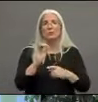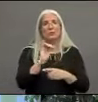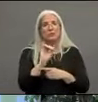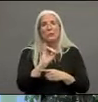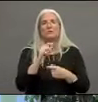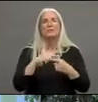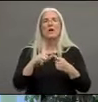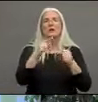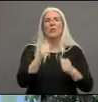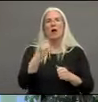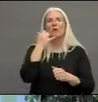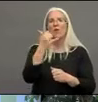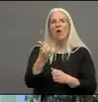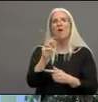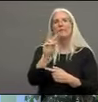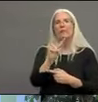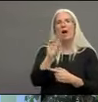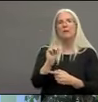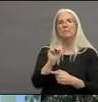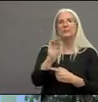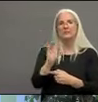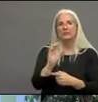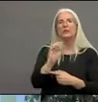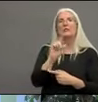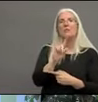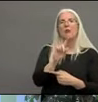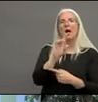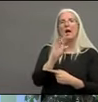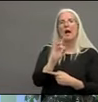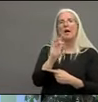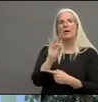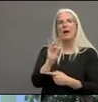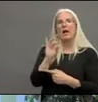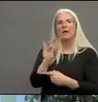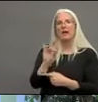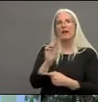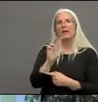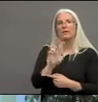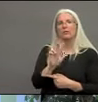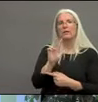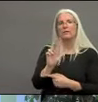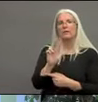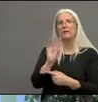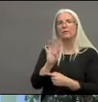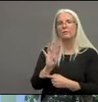Valley Connection Line at the phone number that I will give you shortly.